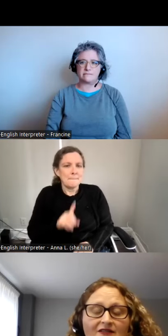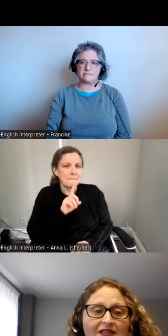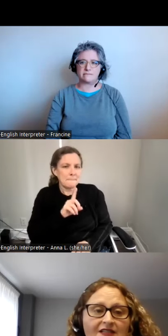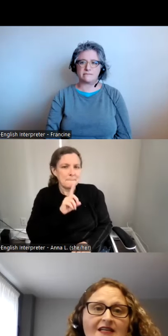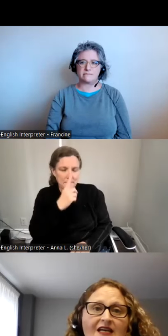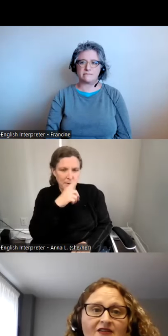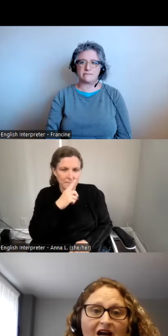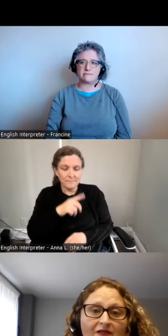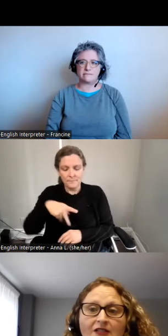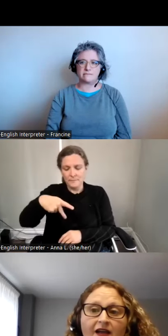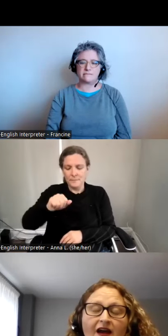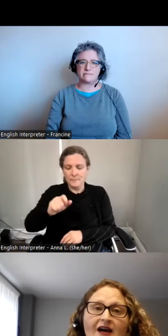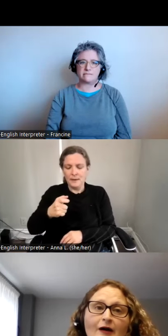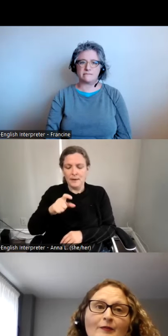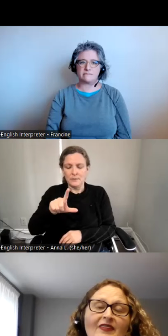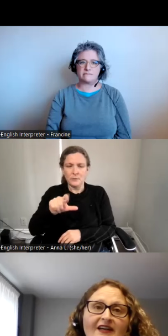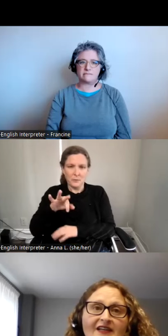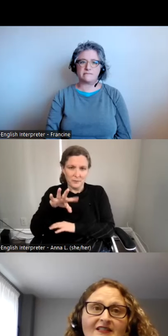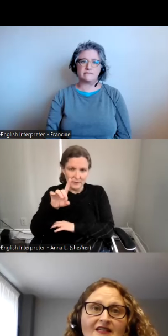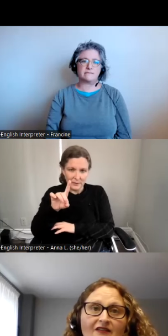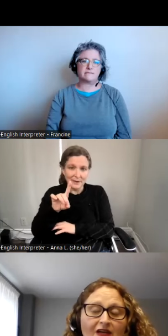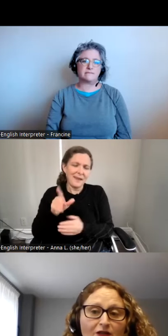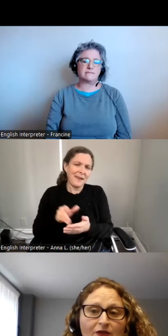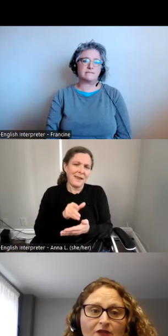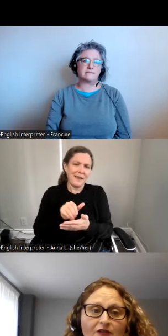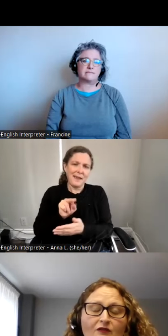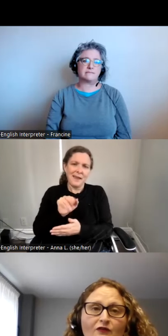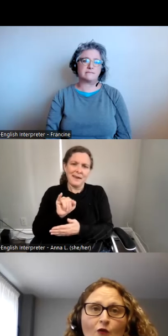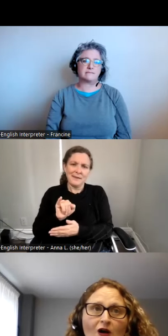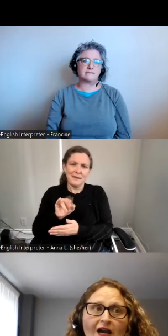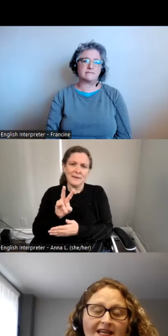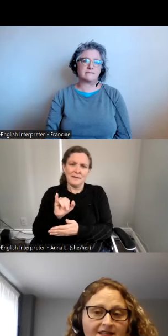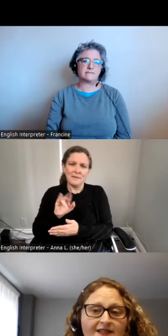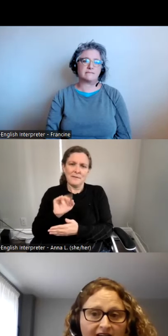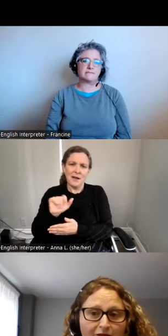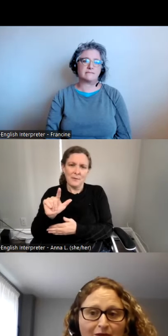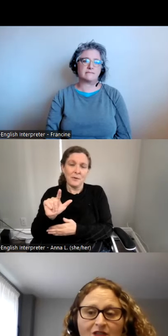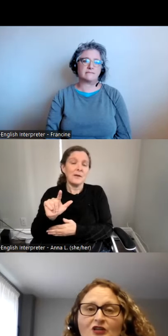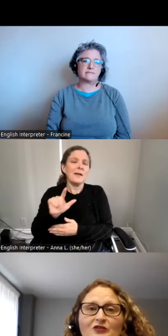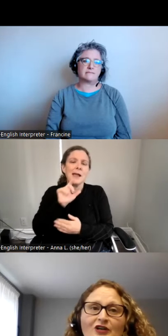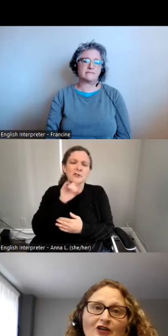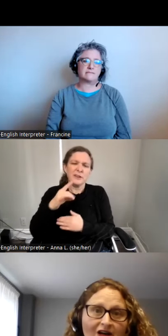, but good news that pharmacies can provide. Can you chat about that, Allison